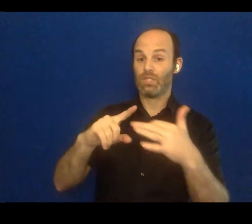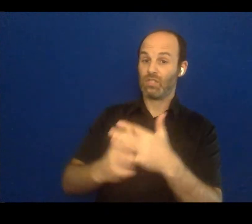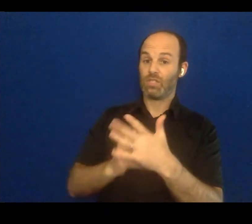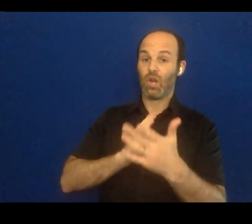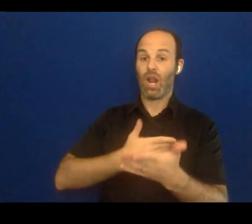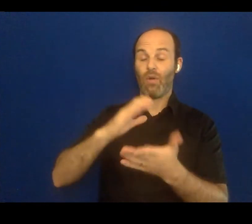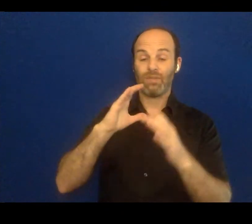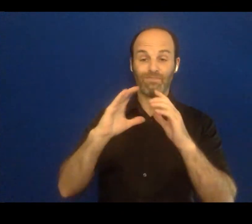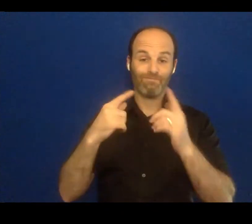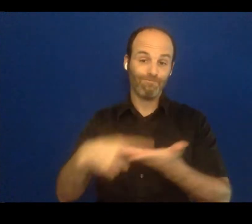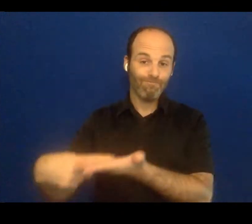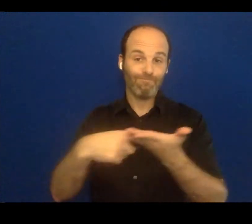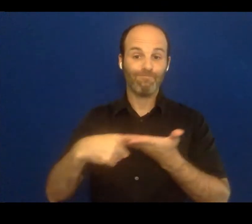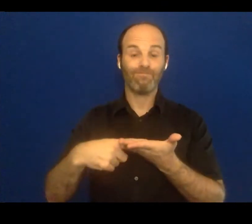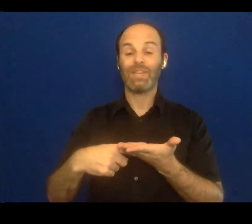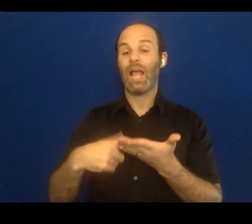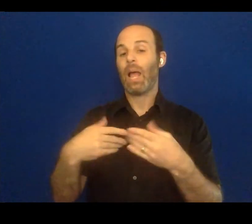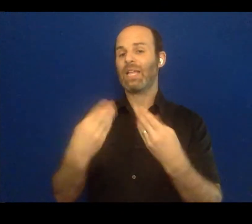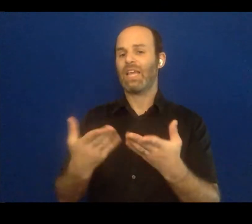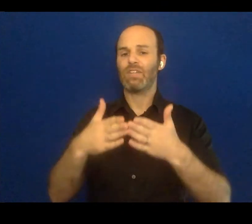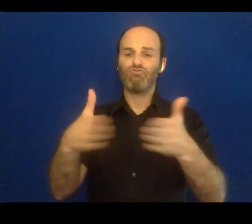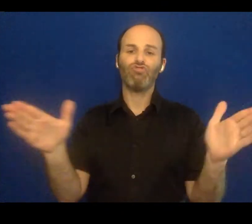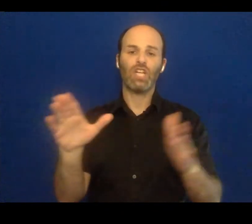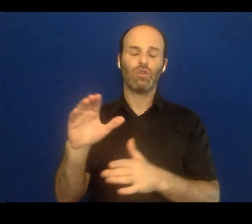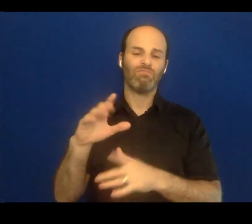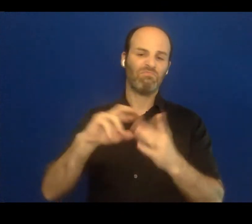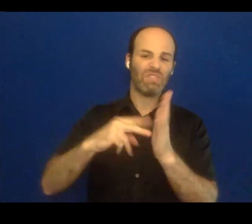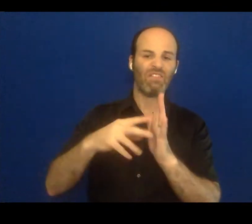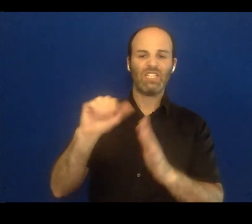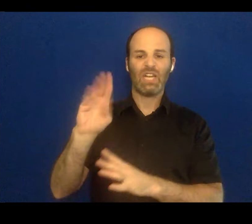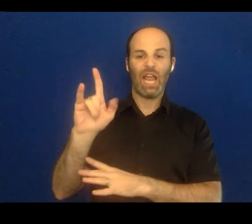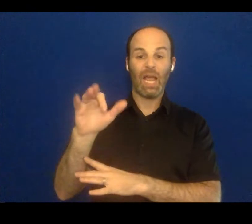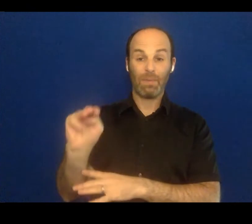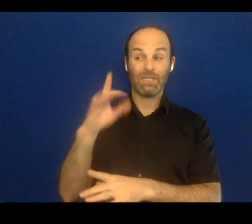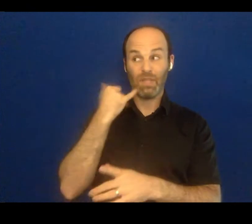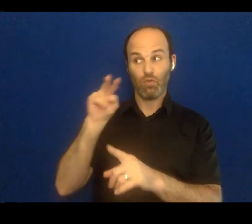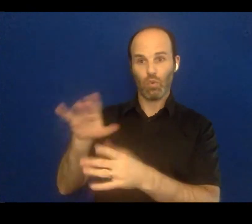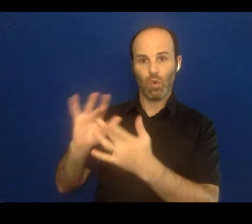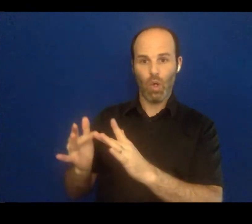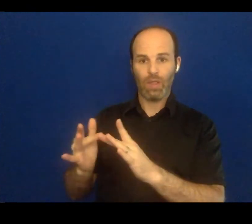CONVERSATION BY GIVING A GENERIC DEFINITION OF ABLEISM, IT IS